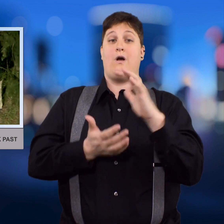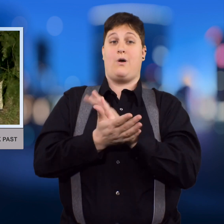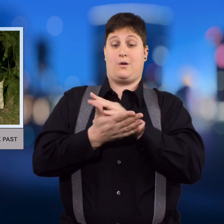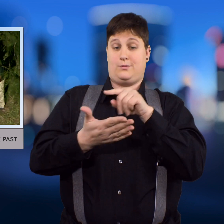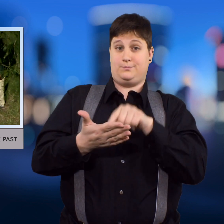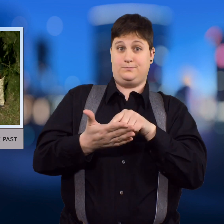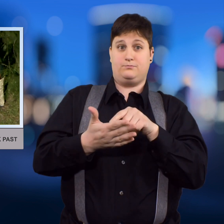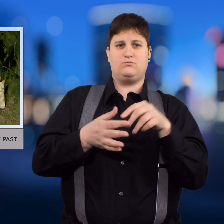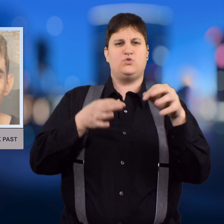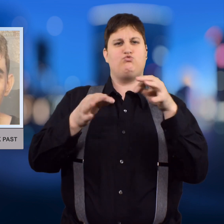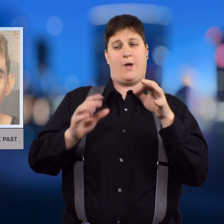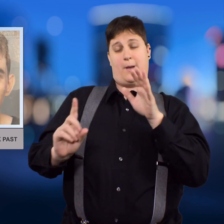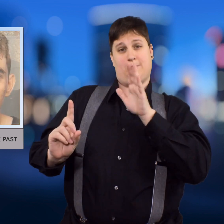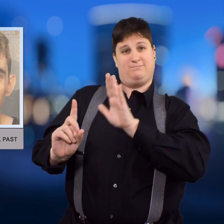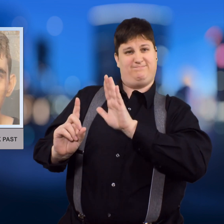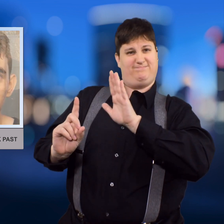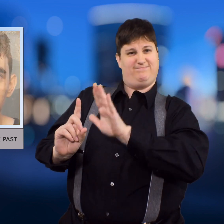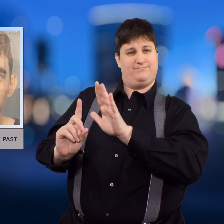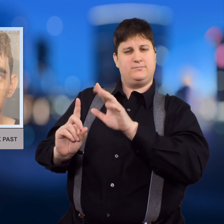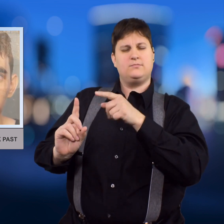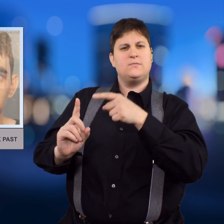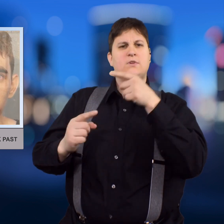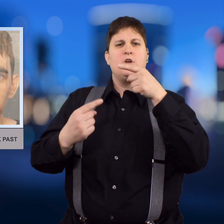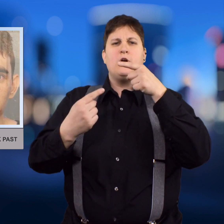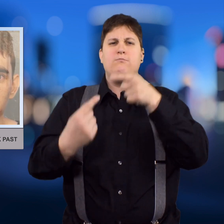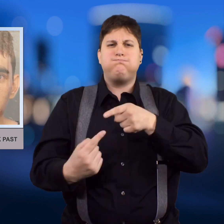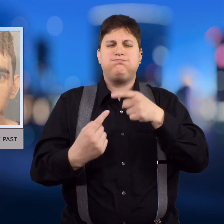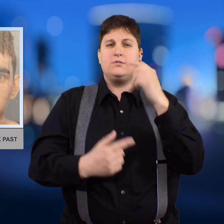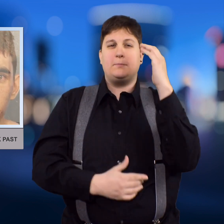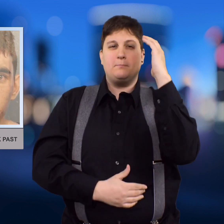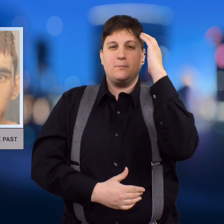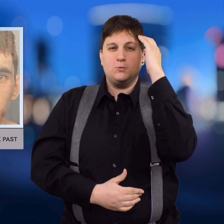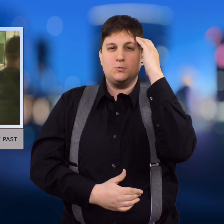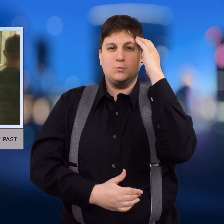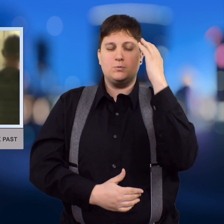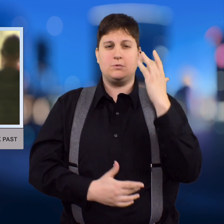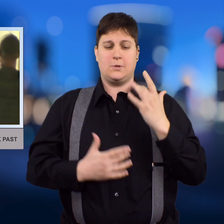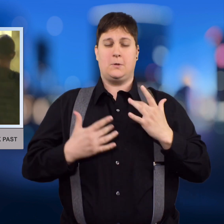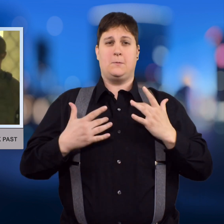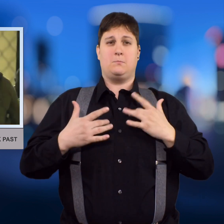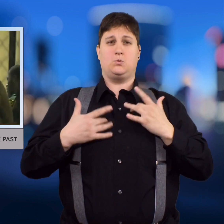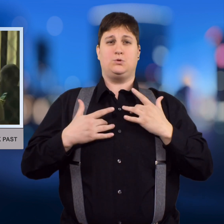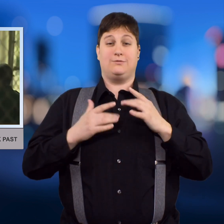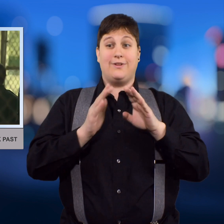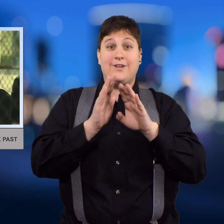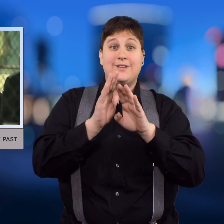One incident report describes Cruz as suffering from mental illness and being "emotionally